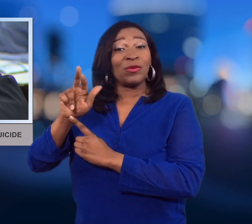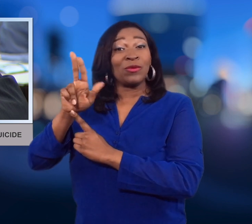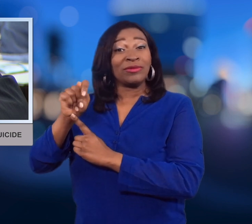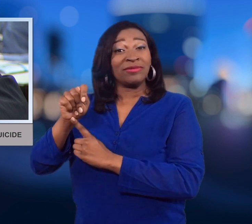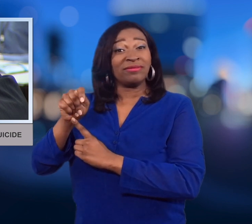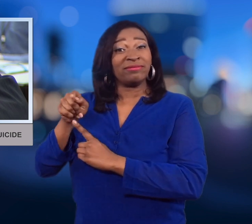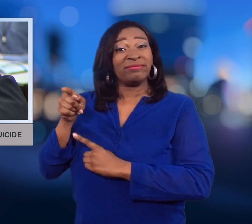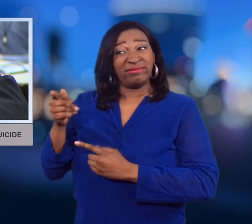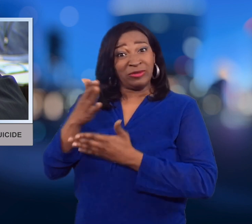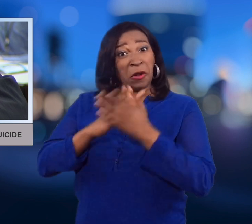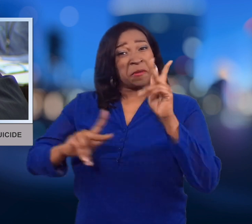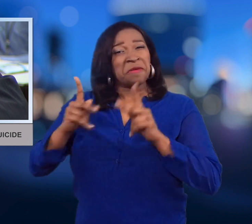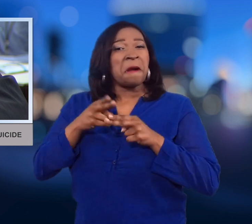Thursday.